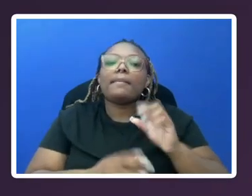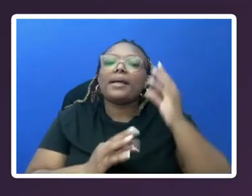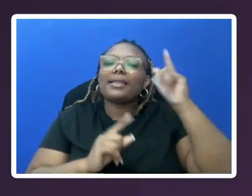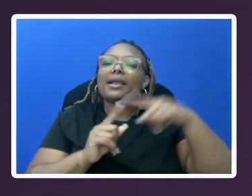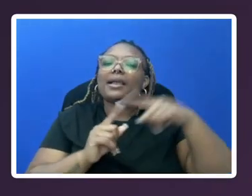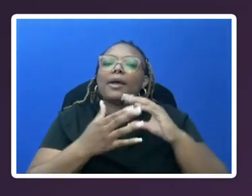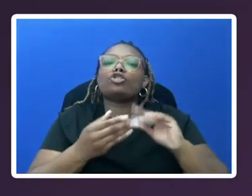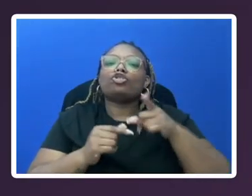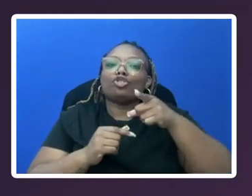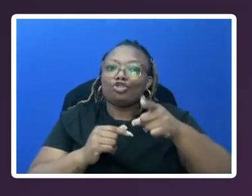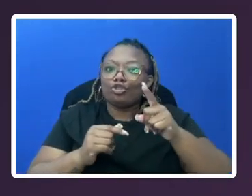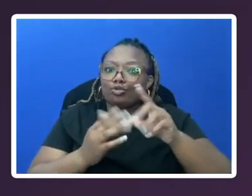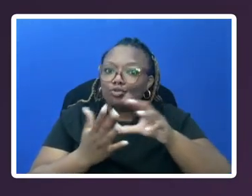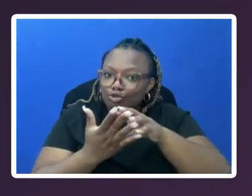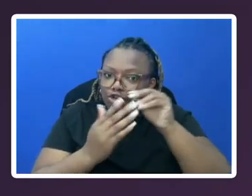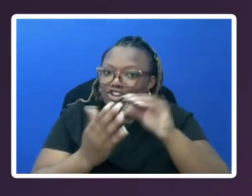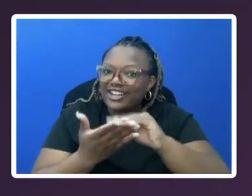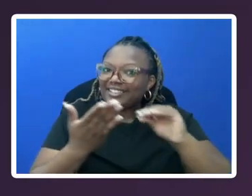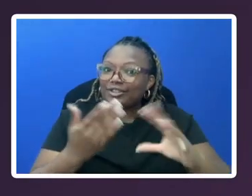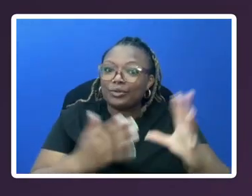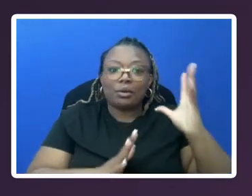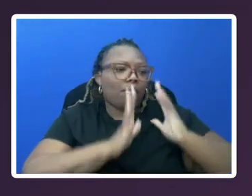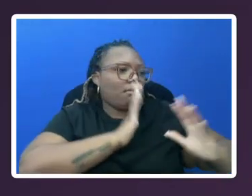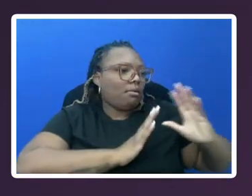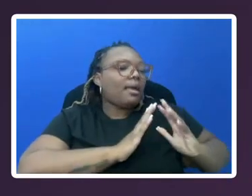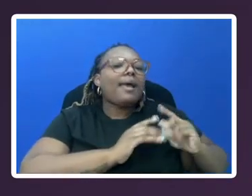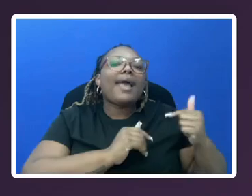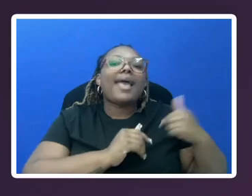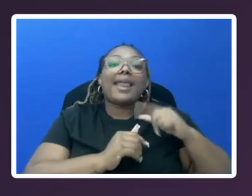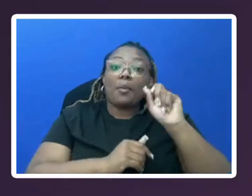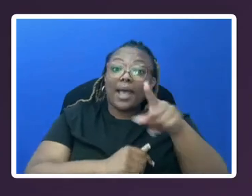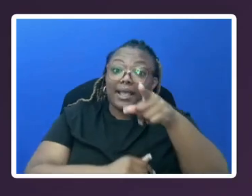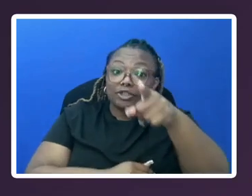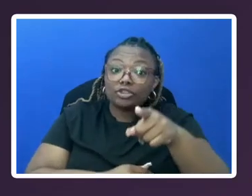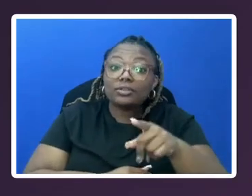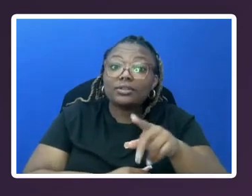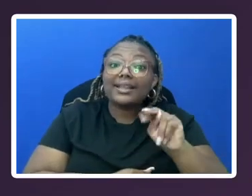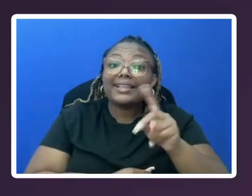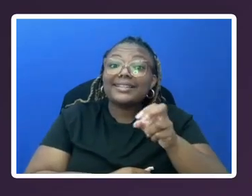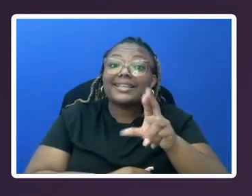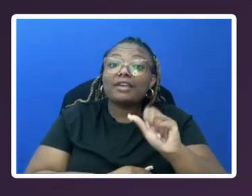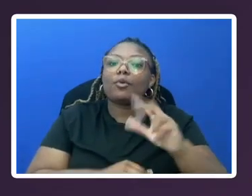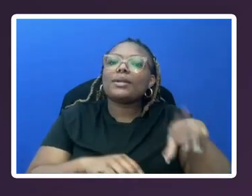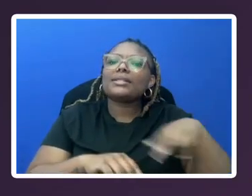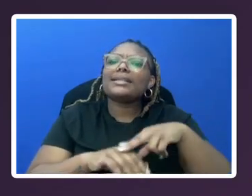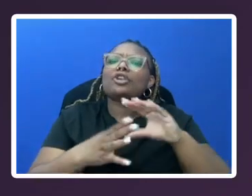a student. And Yadira, I'm going to ask you, what's a national story that you grew up with?